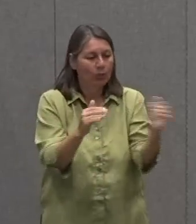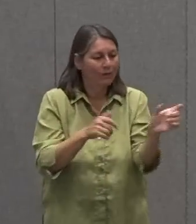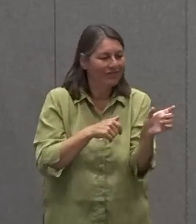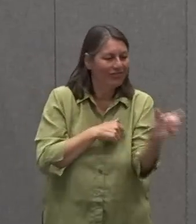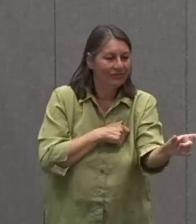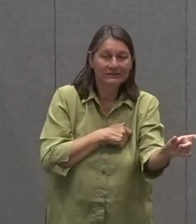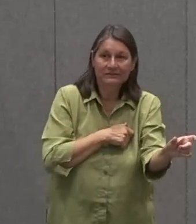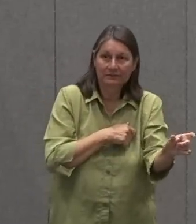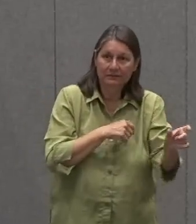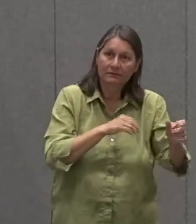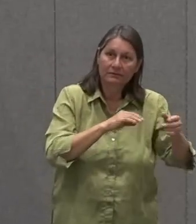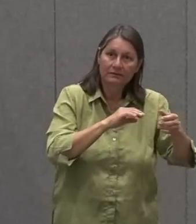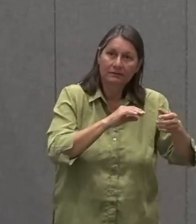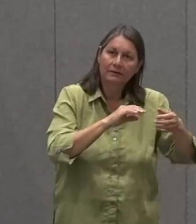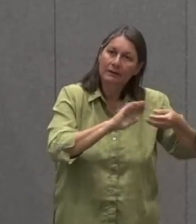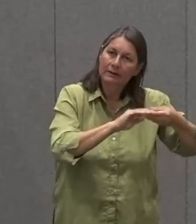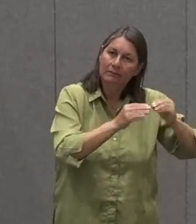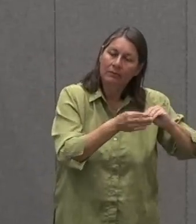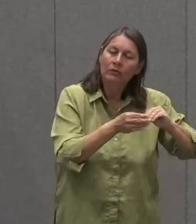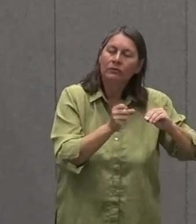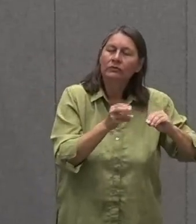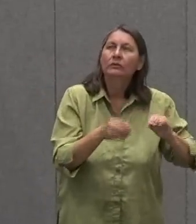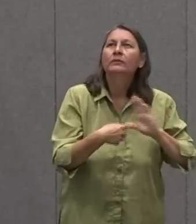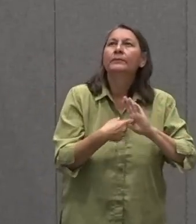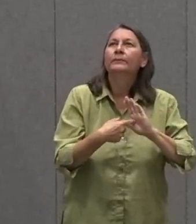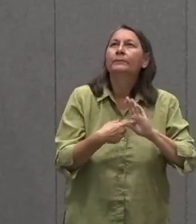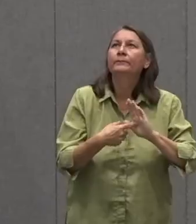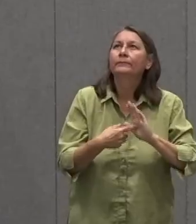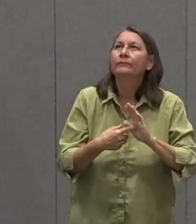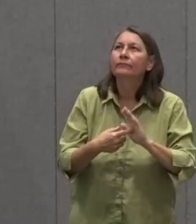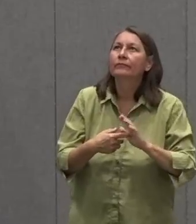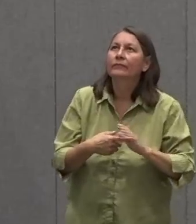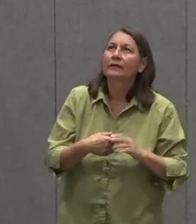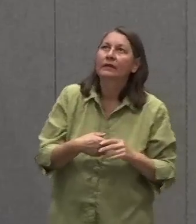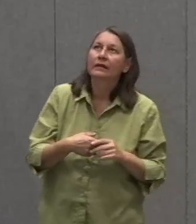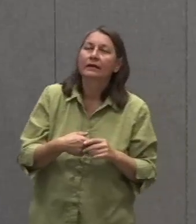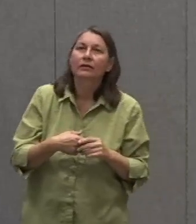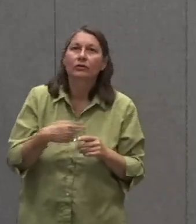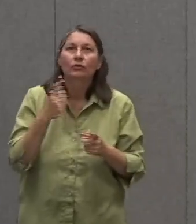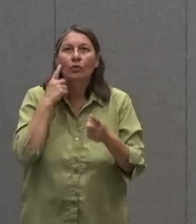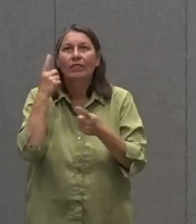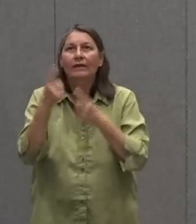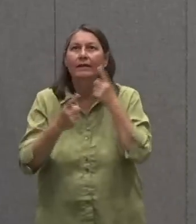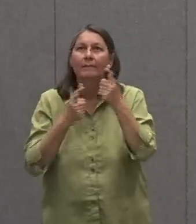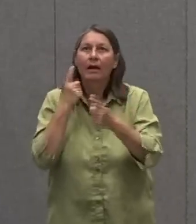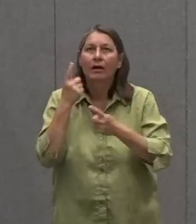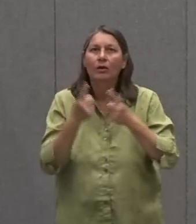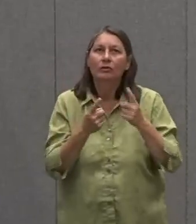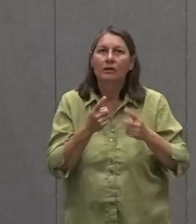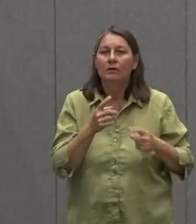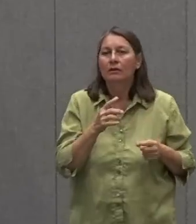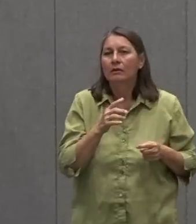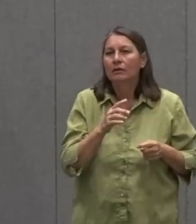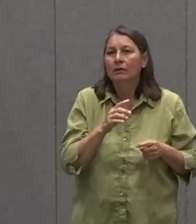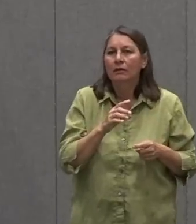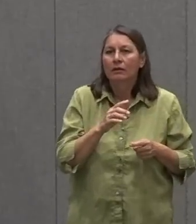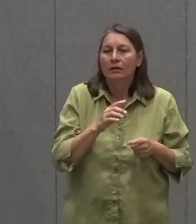Okay, so if I'm thinking of specific multiples, let's say I wanted to do multiples of 16,